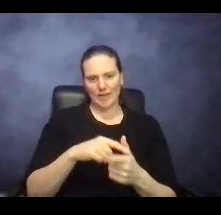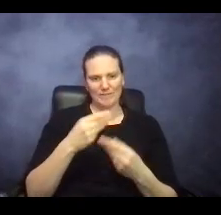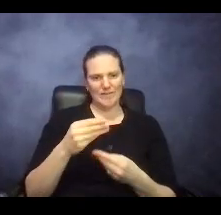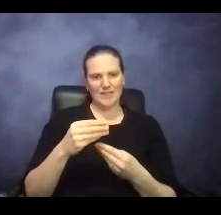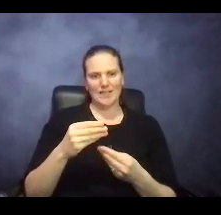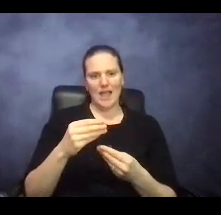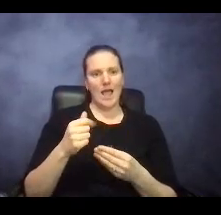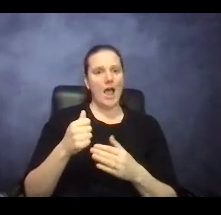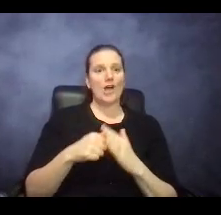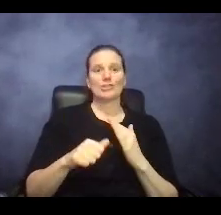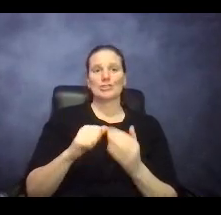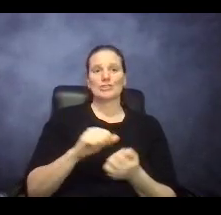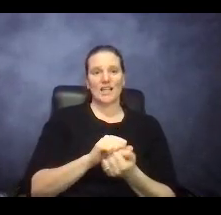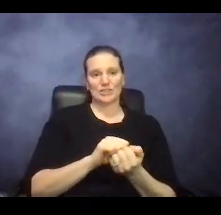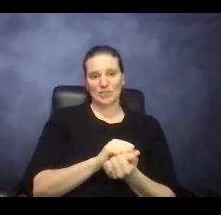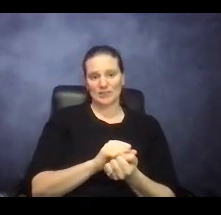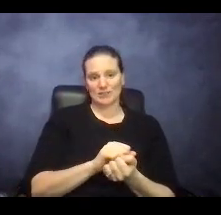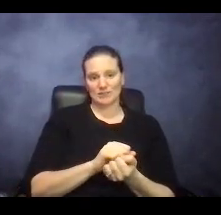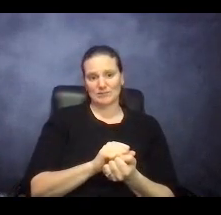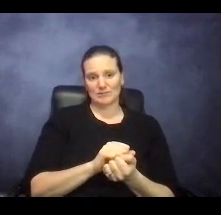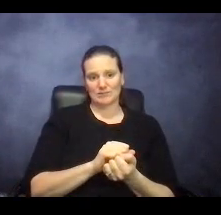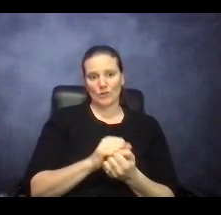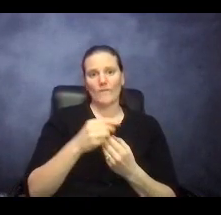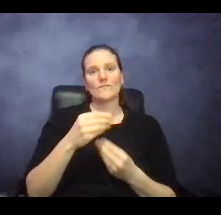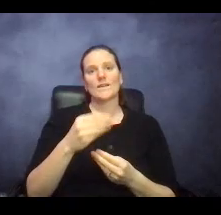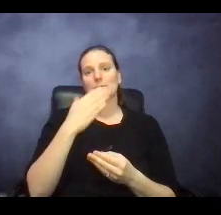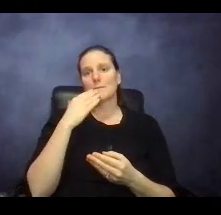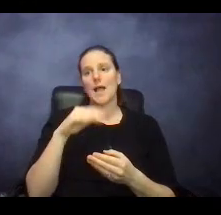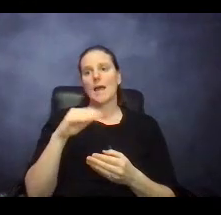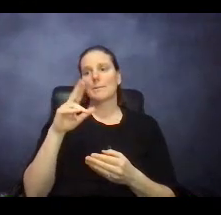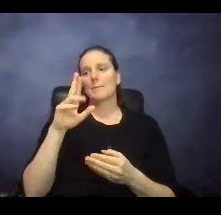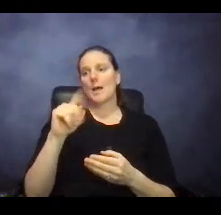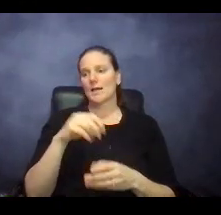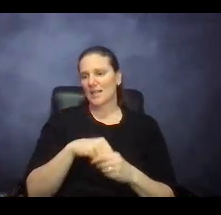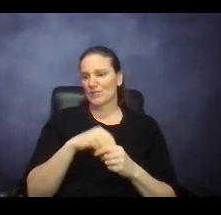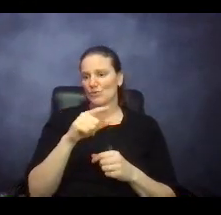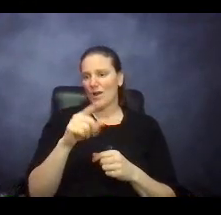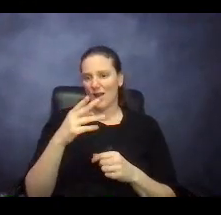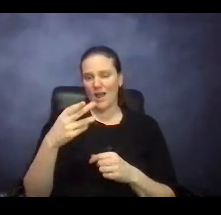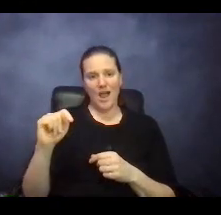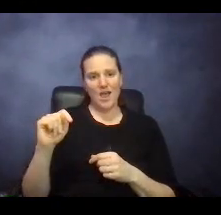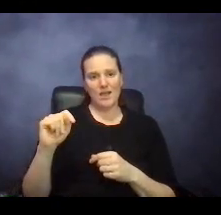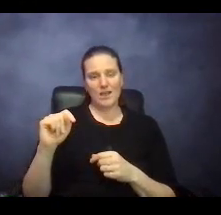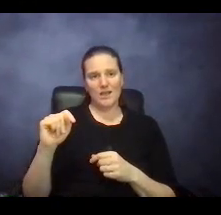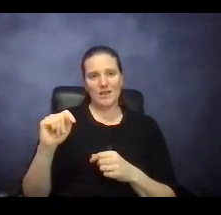that's under digestion is going to feed bad bugs in your gut. So if the fi cilium husk fiber is great,